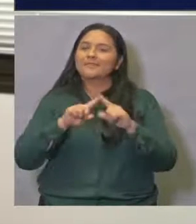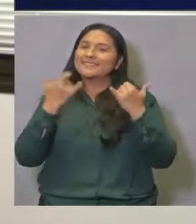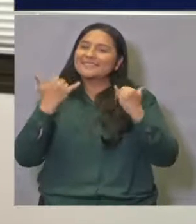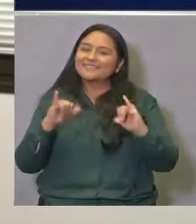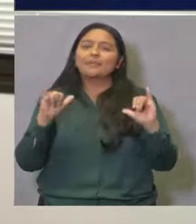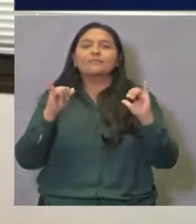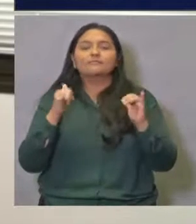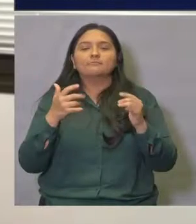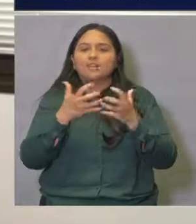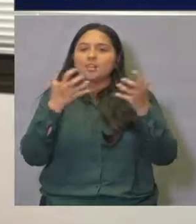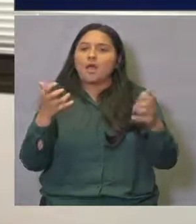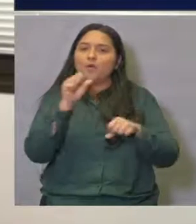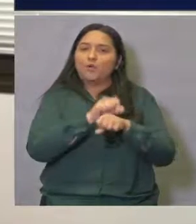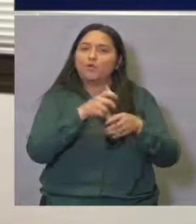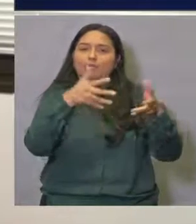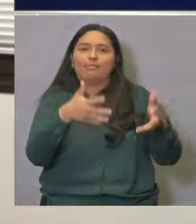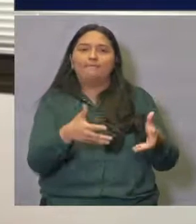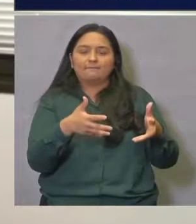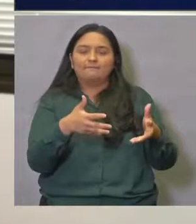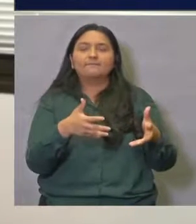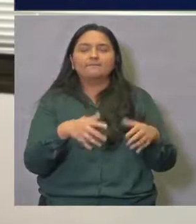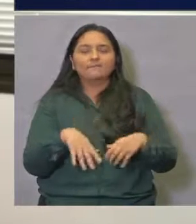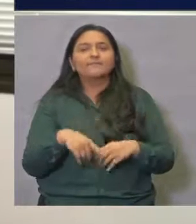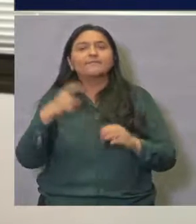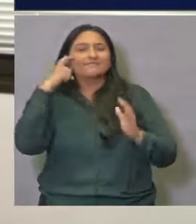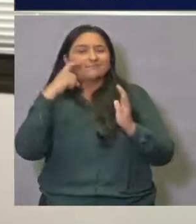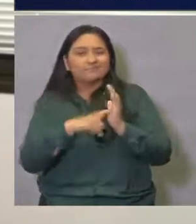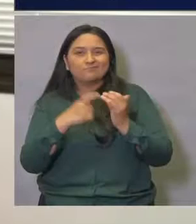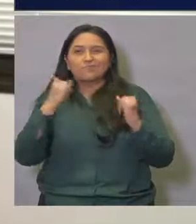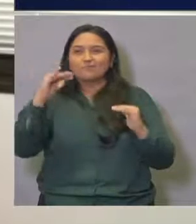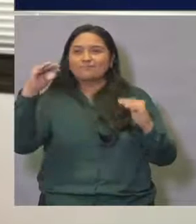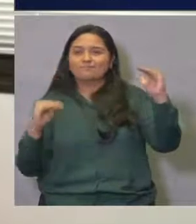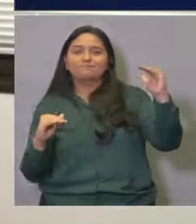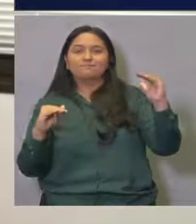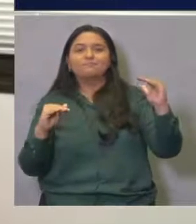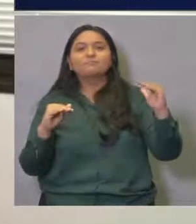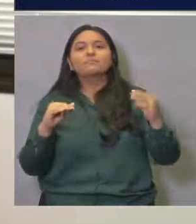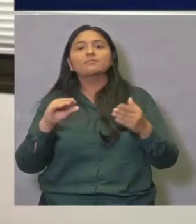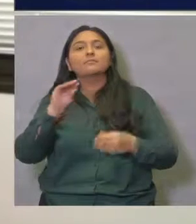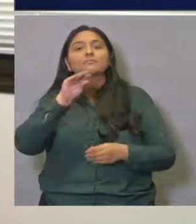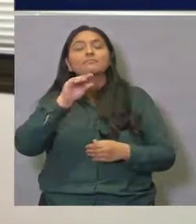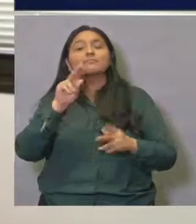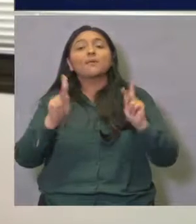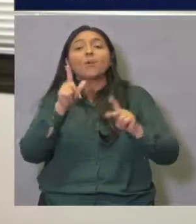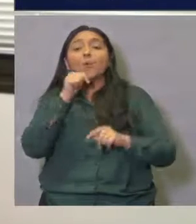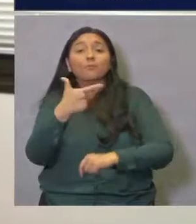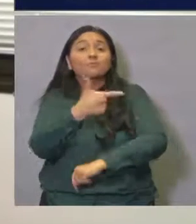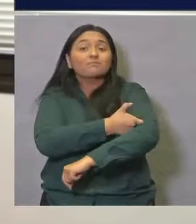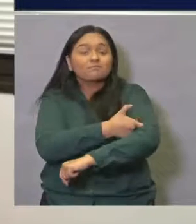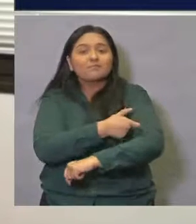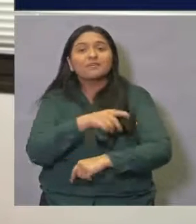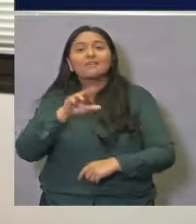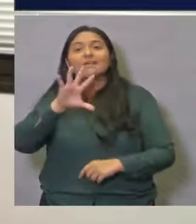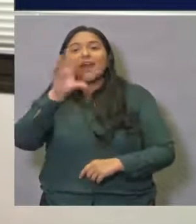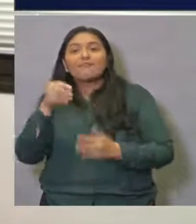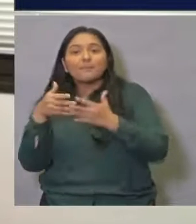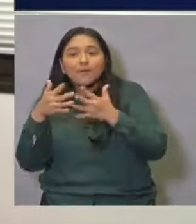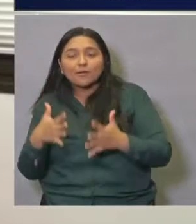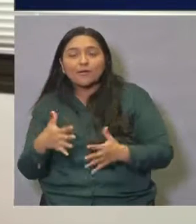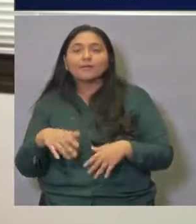LAS COMUNIDADES MÁS AFECTADAS.